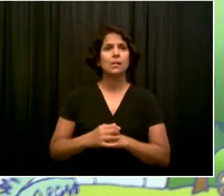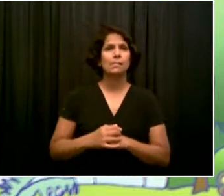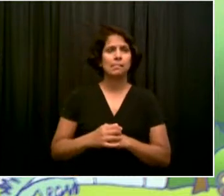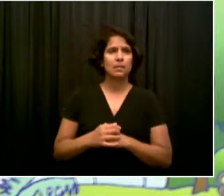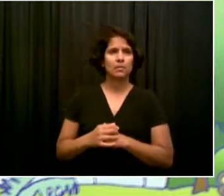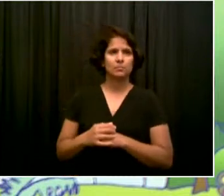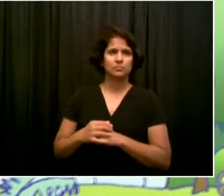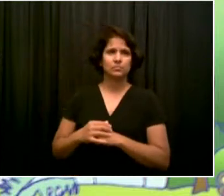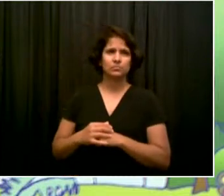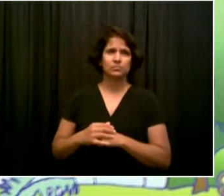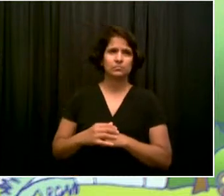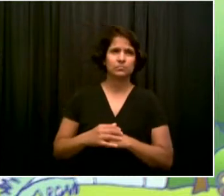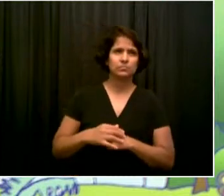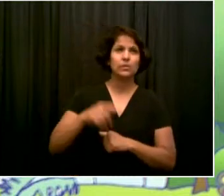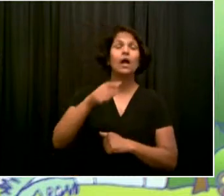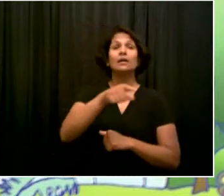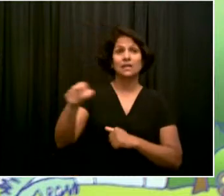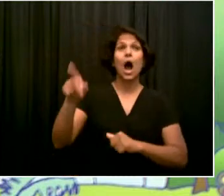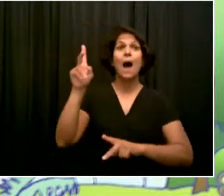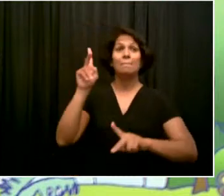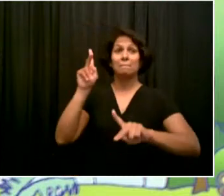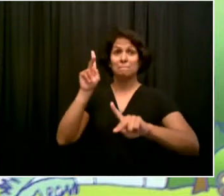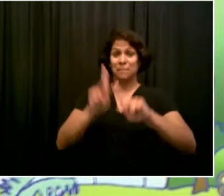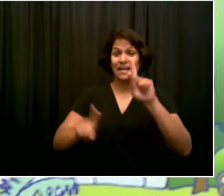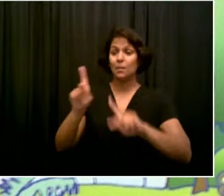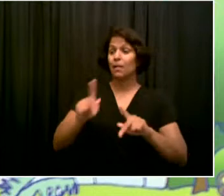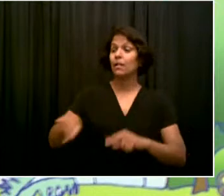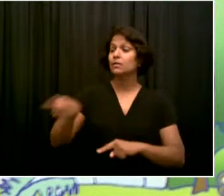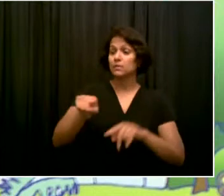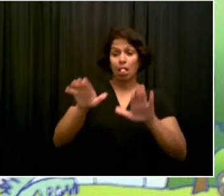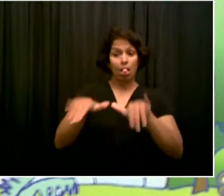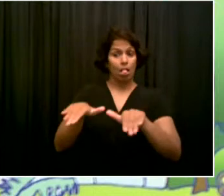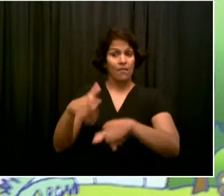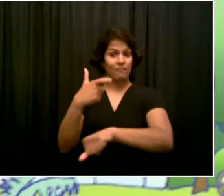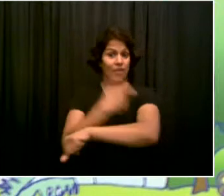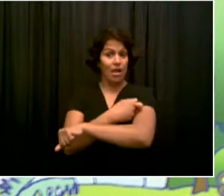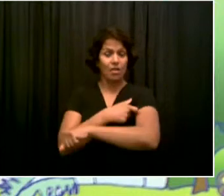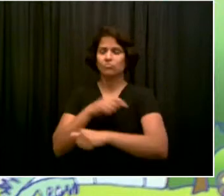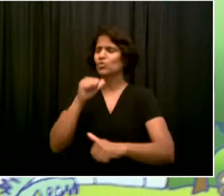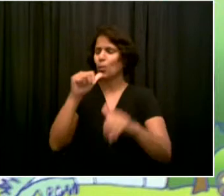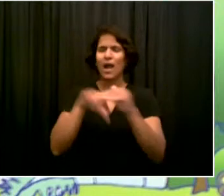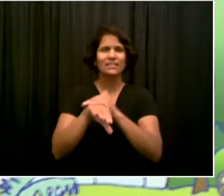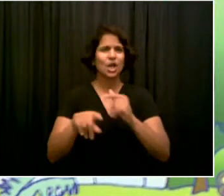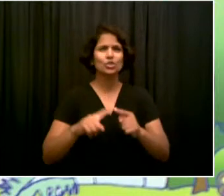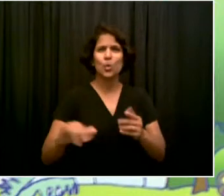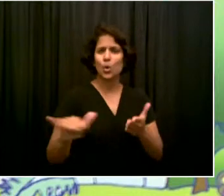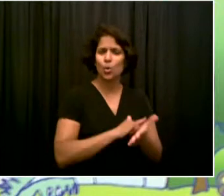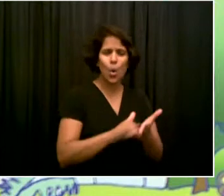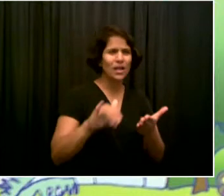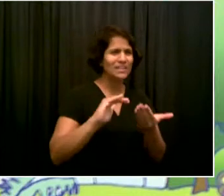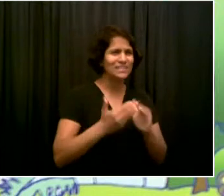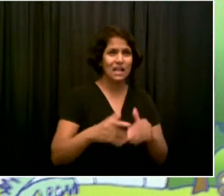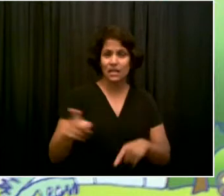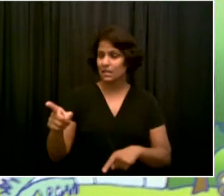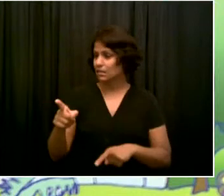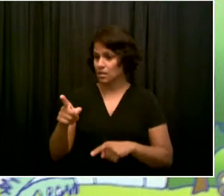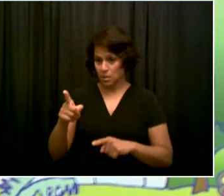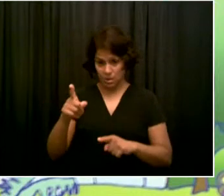TO BE CLSEO TO PEOPLE WHO DON'T HAVE VACCINE, BARS, RESTAURANTS MUSEUMS, WHAT